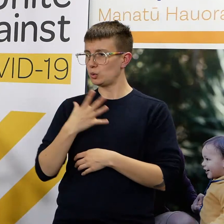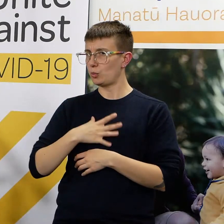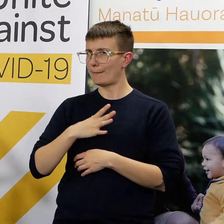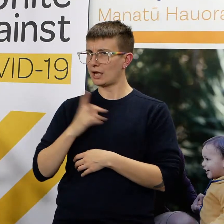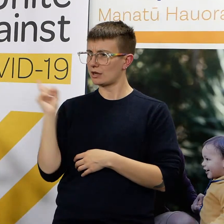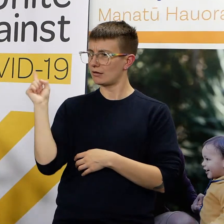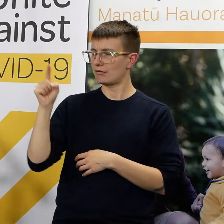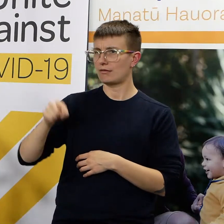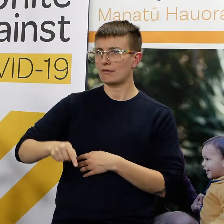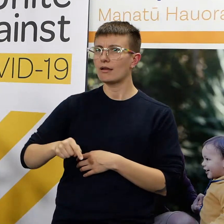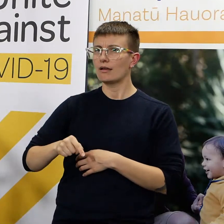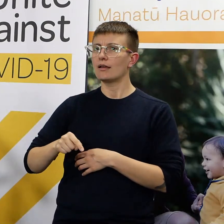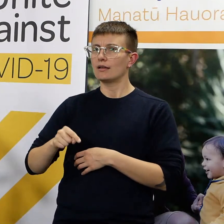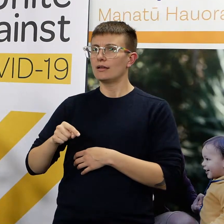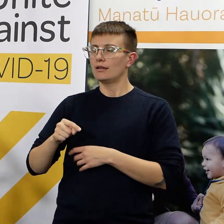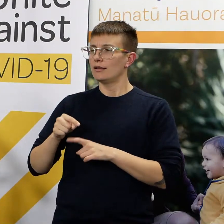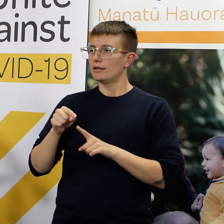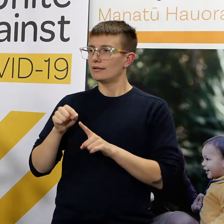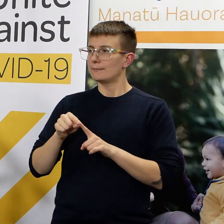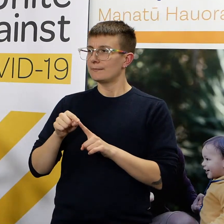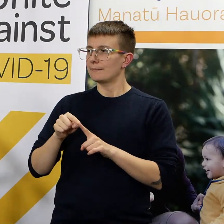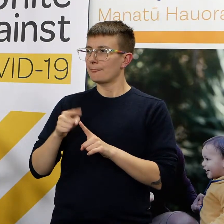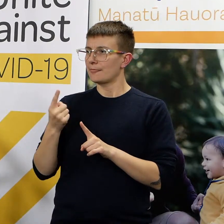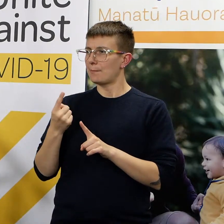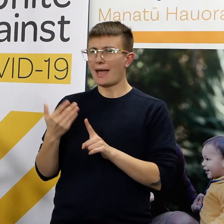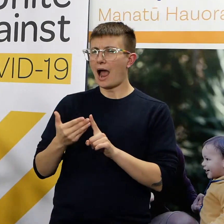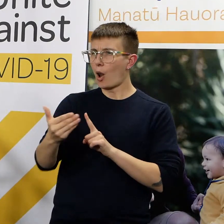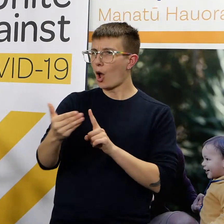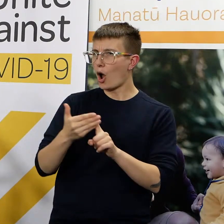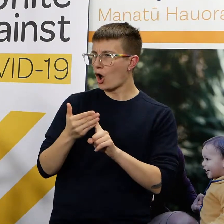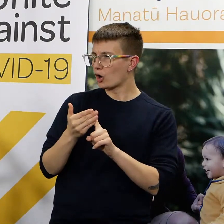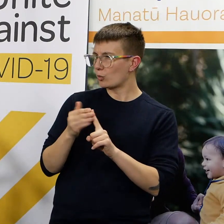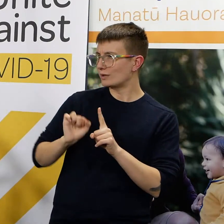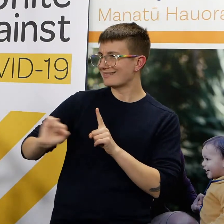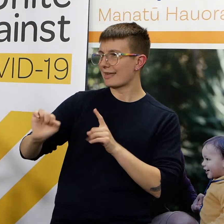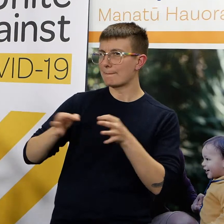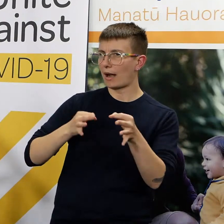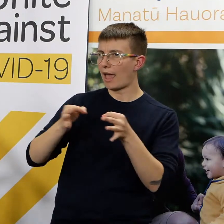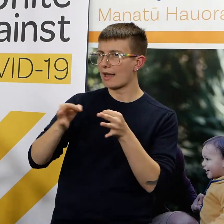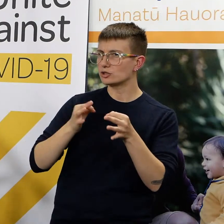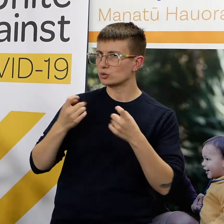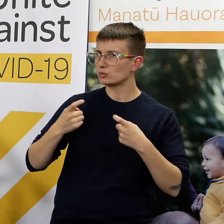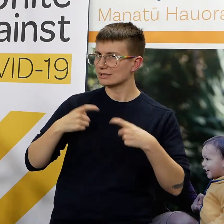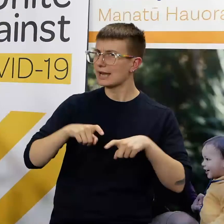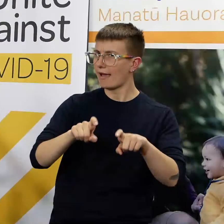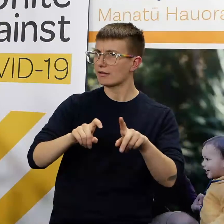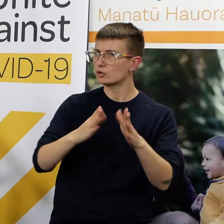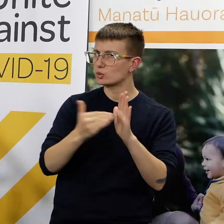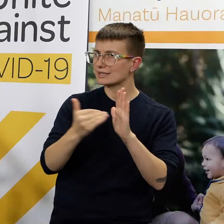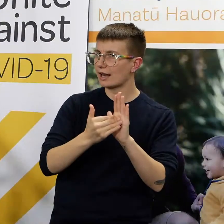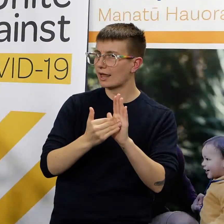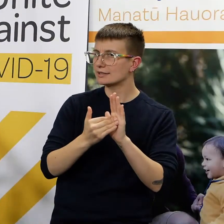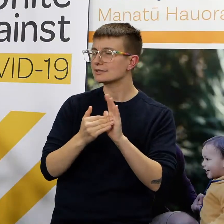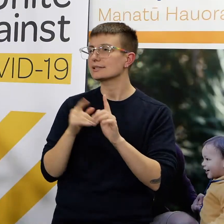were released to be with a grieving family member and to plan the funeral which was always planned for next week anyway.